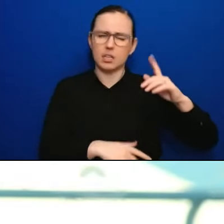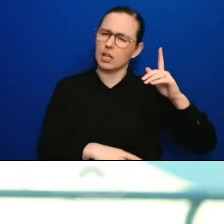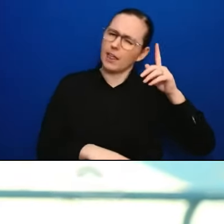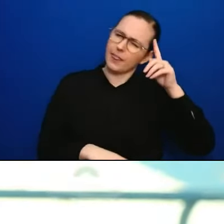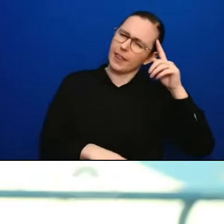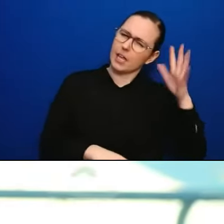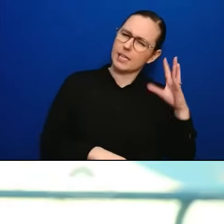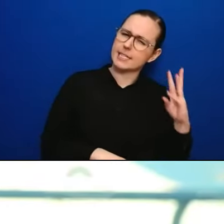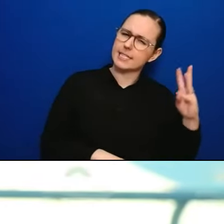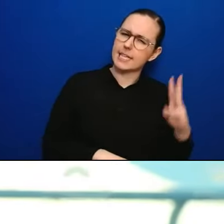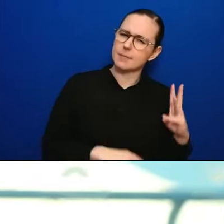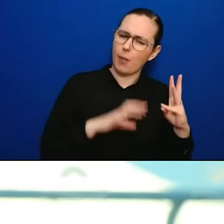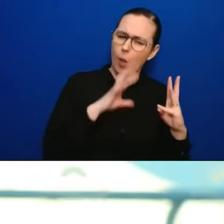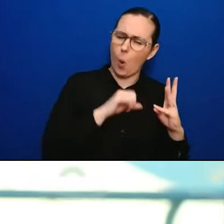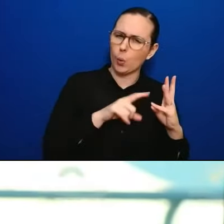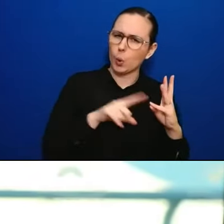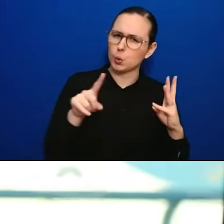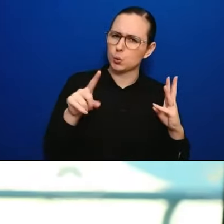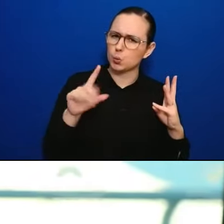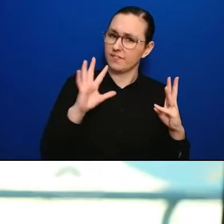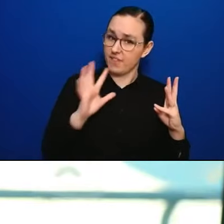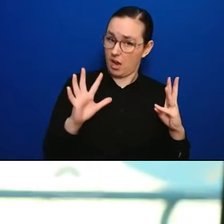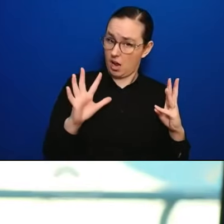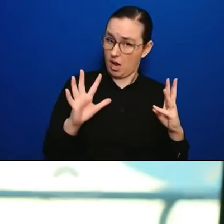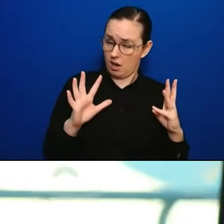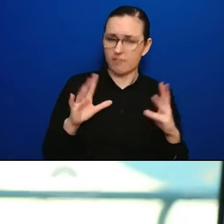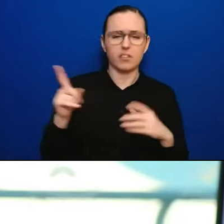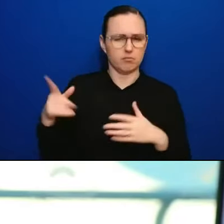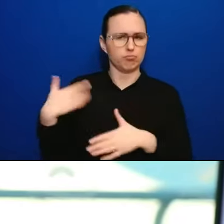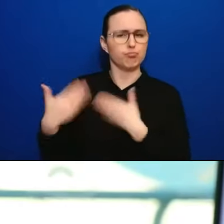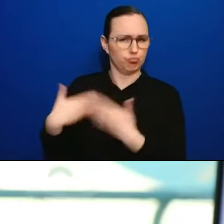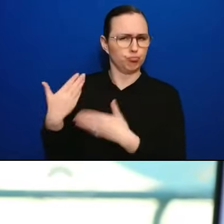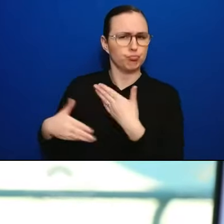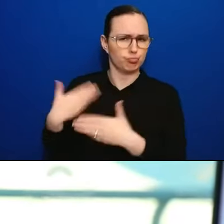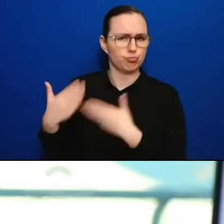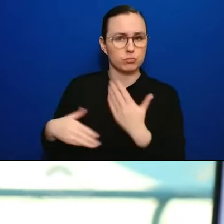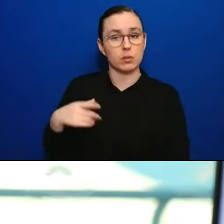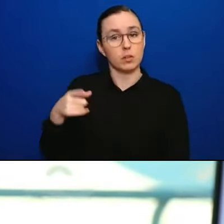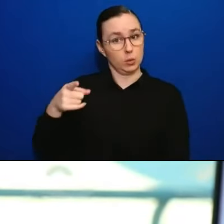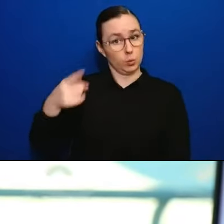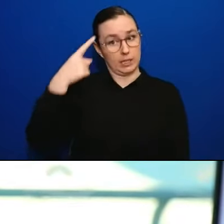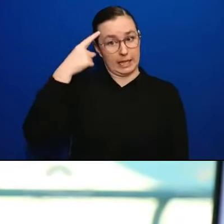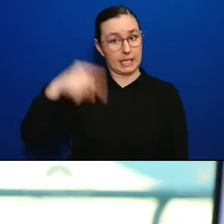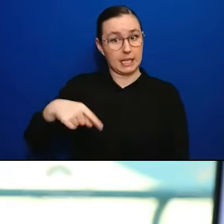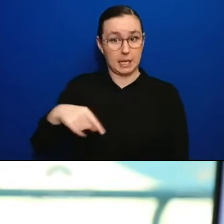getting its vaccine approved for those under the age of 5 so I think from 6 months to 5